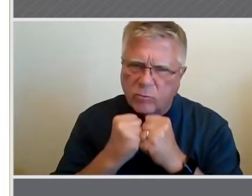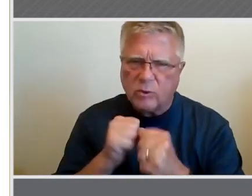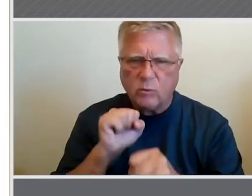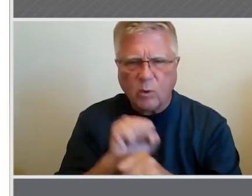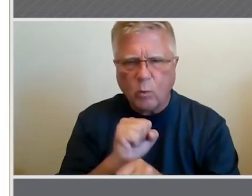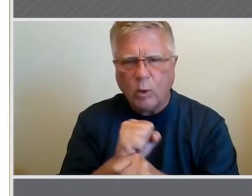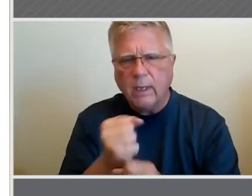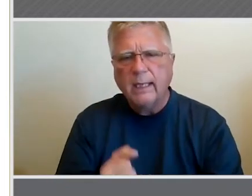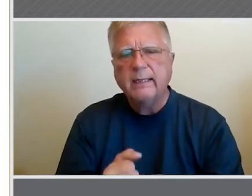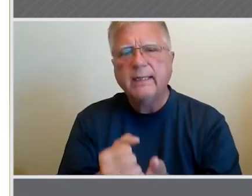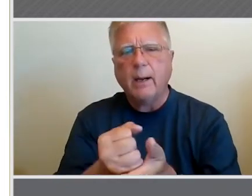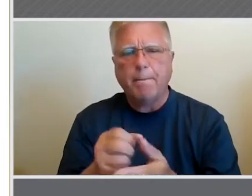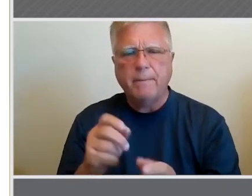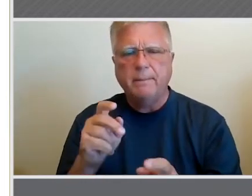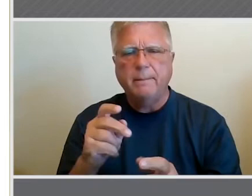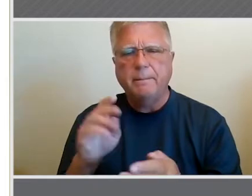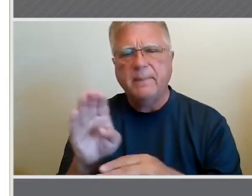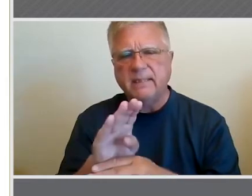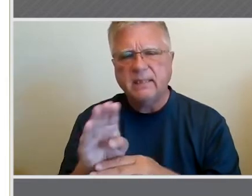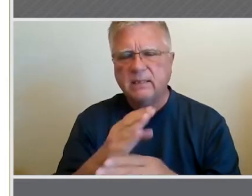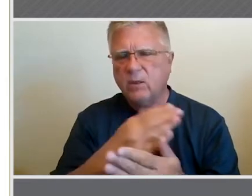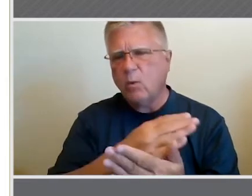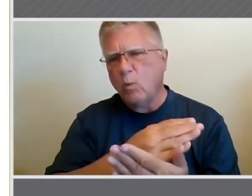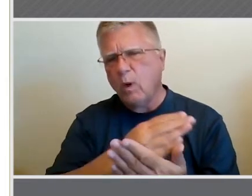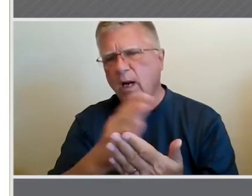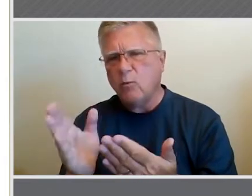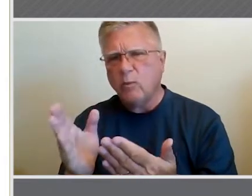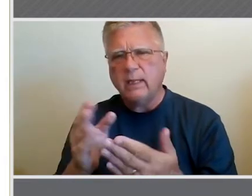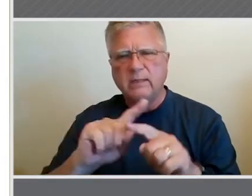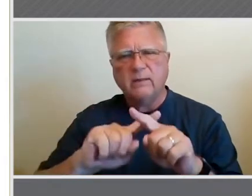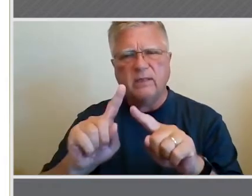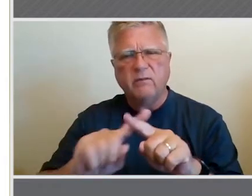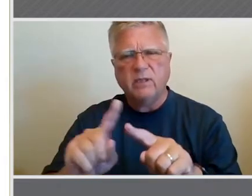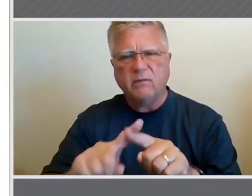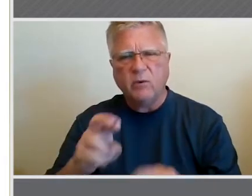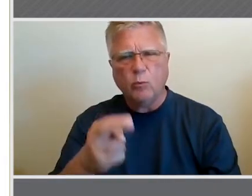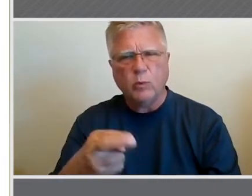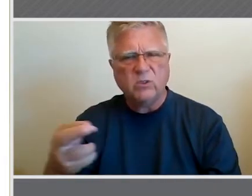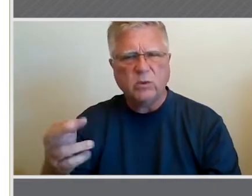have, you know, really, a wide range of resources available to help folks start to grow their